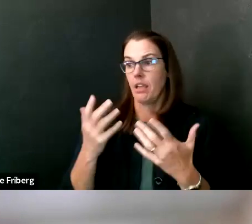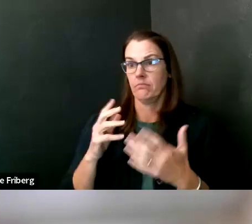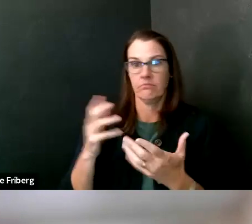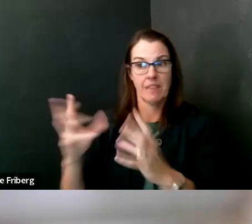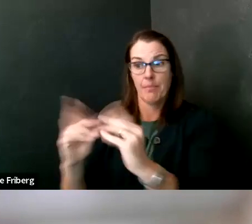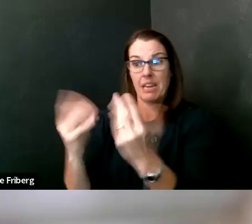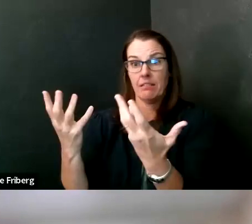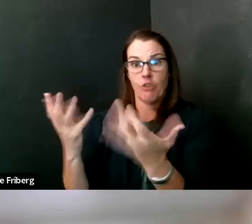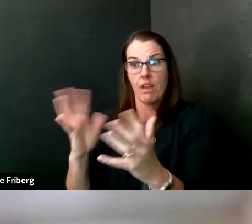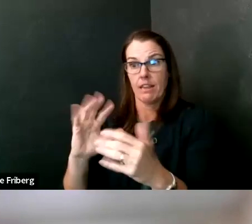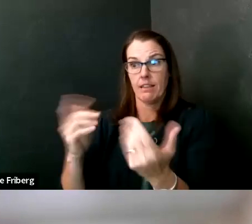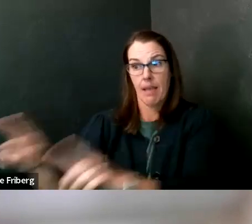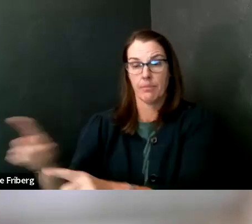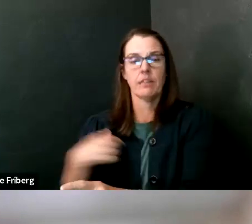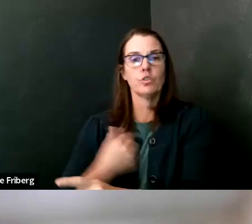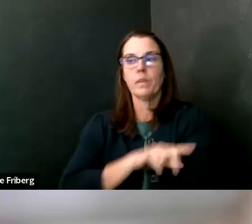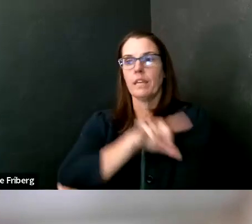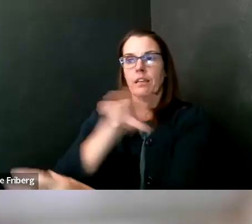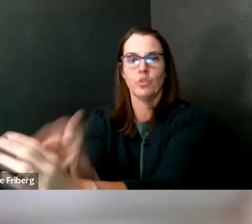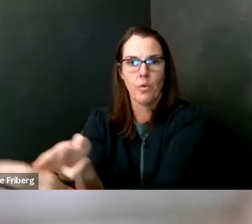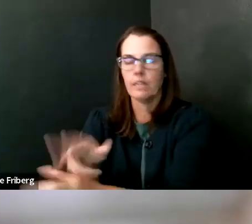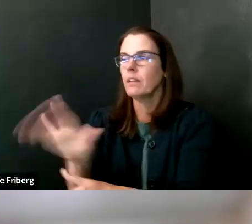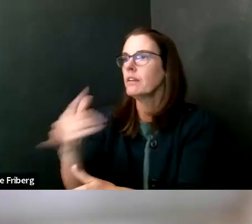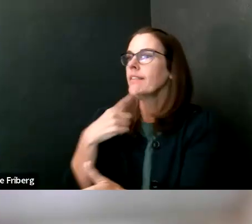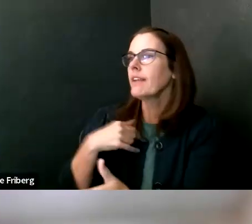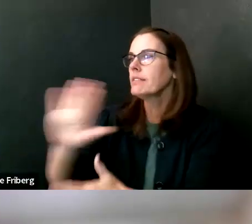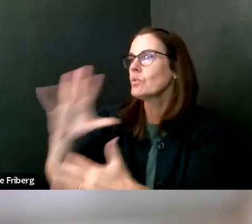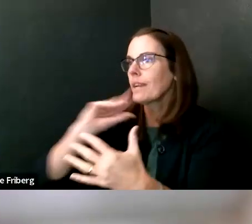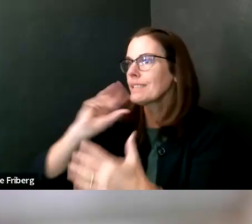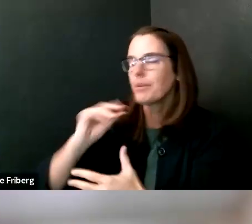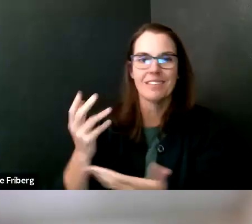tell us your experience and that and you know that that in that that way we would didn't have